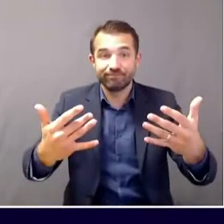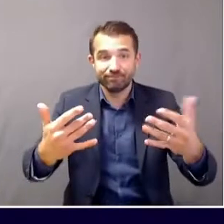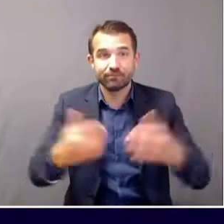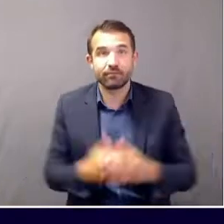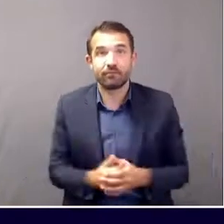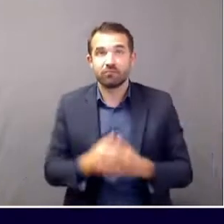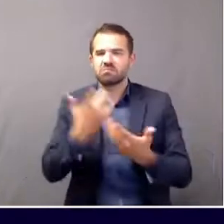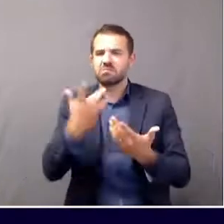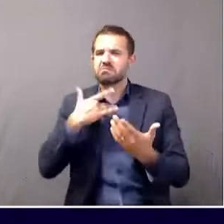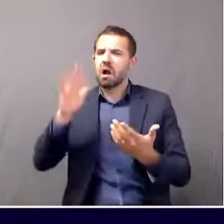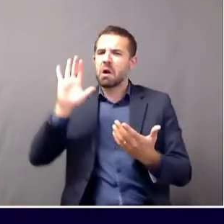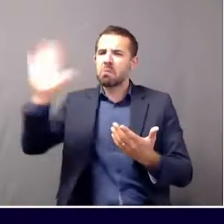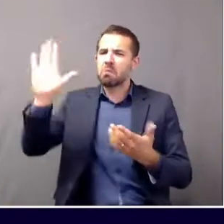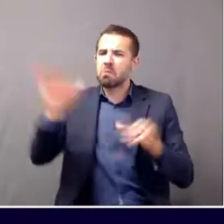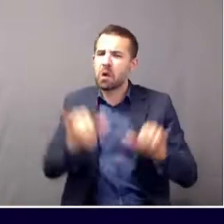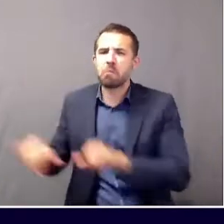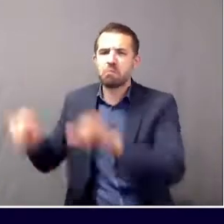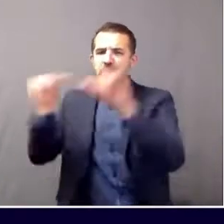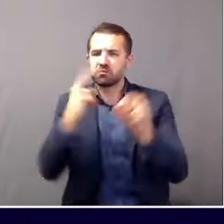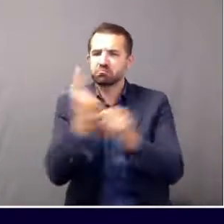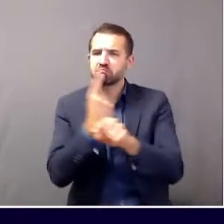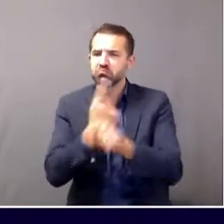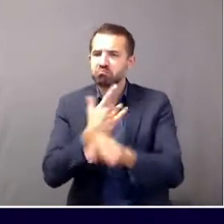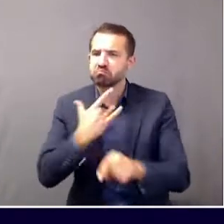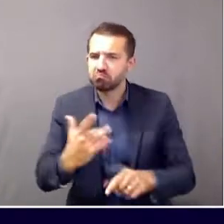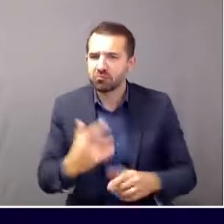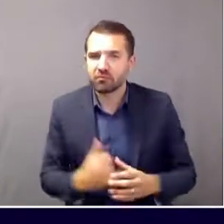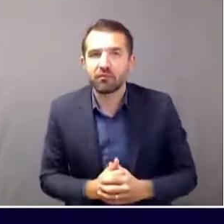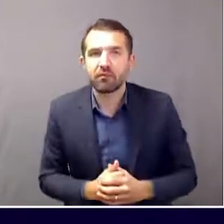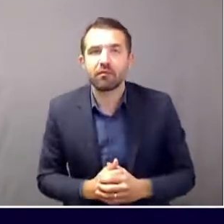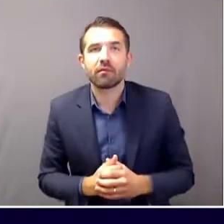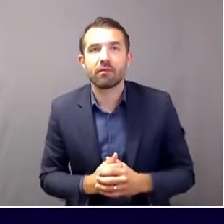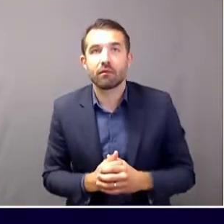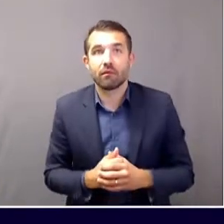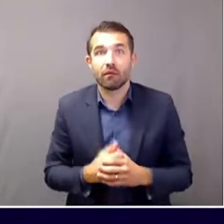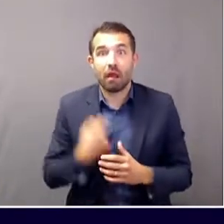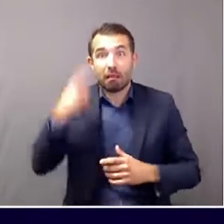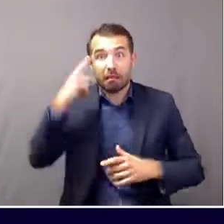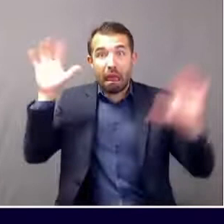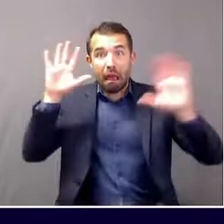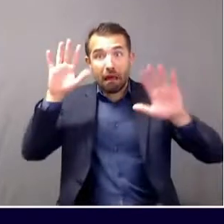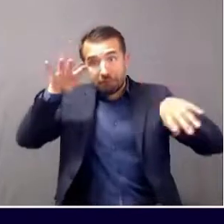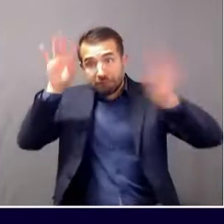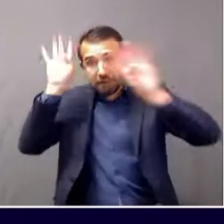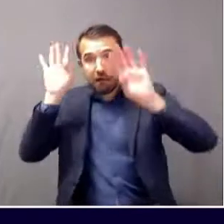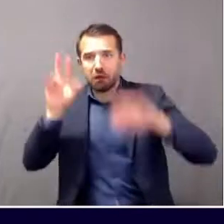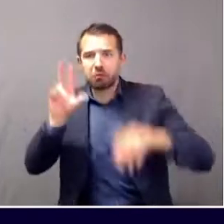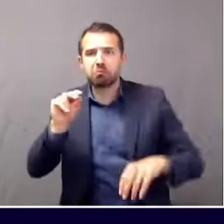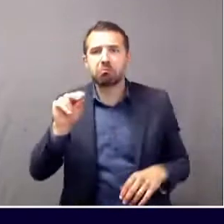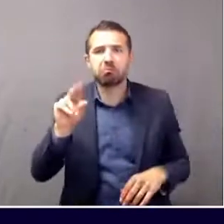according to a preset algorithm